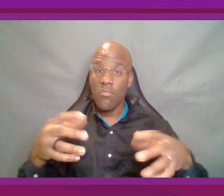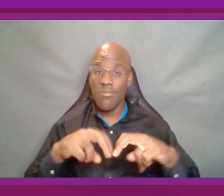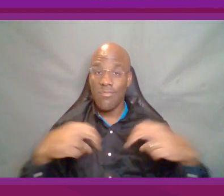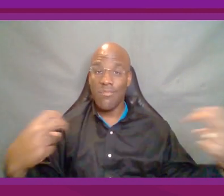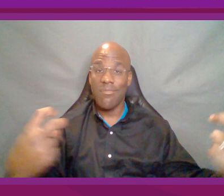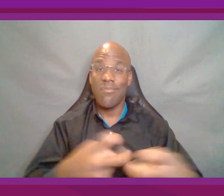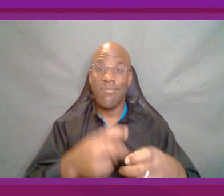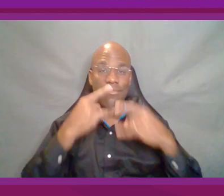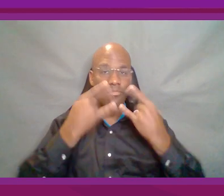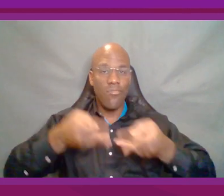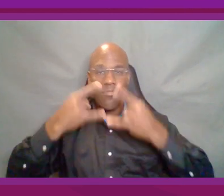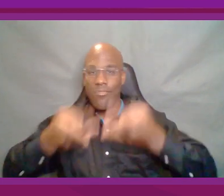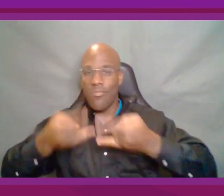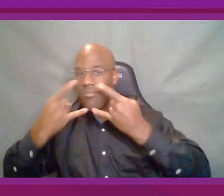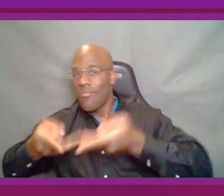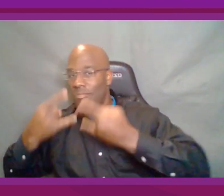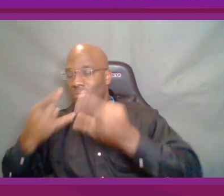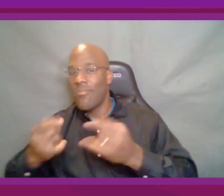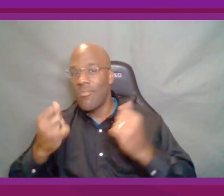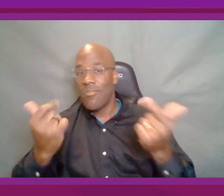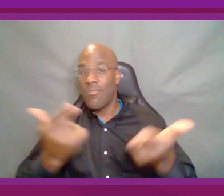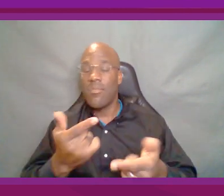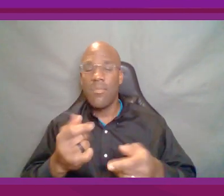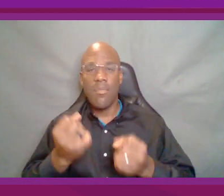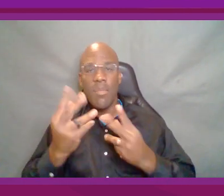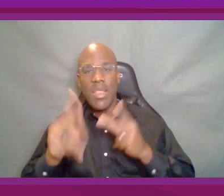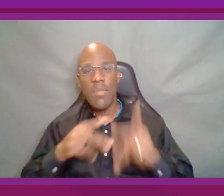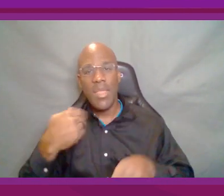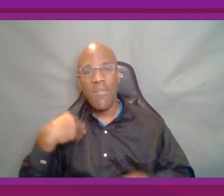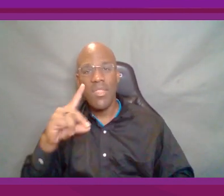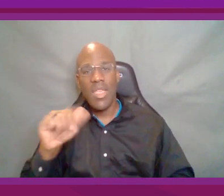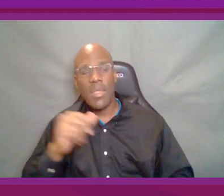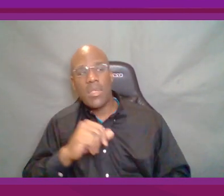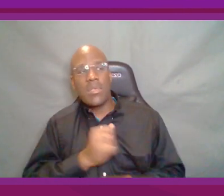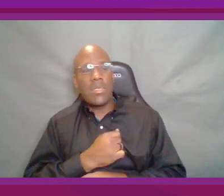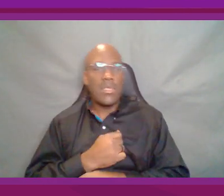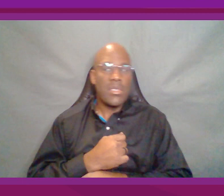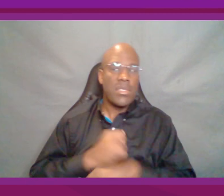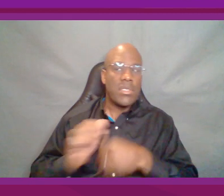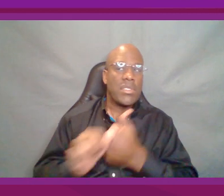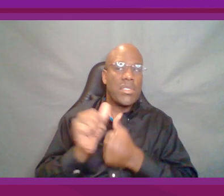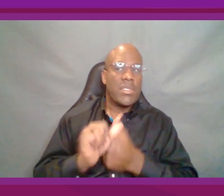because it puts disabled people who are immune compromised at greater risk.